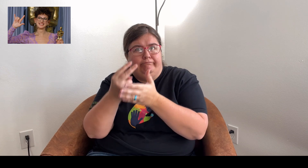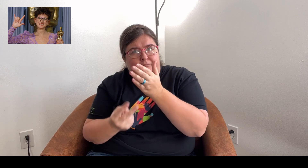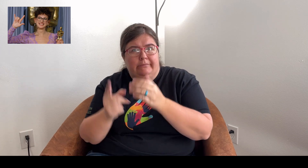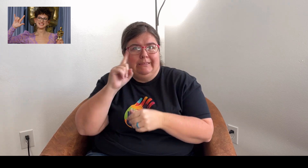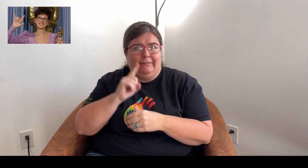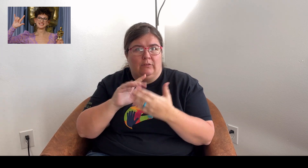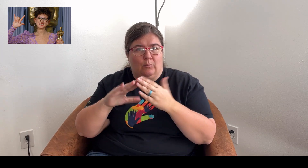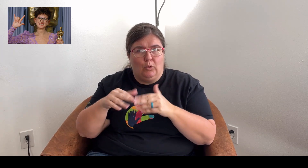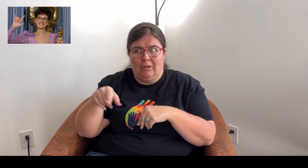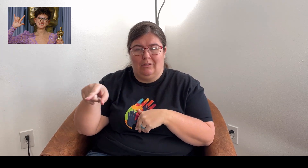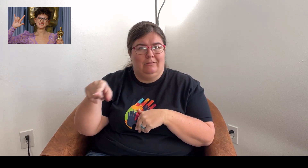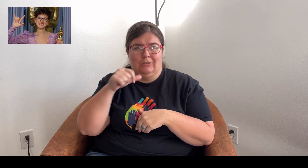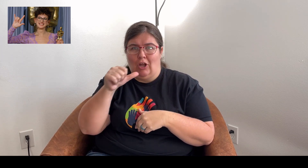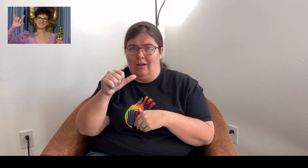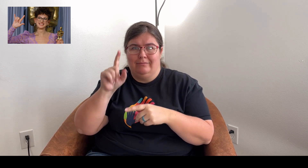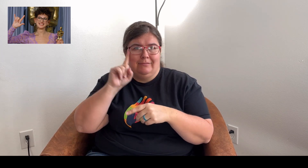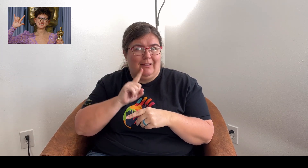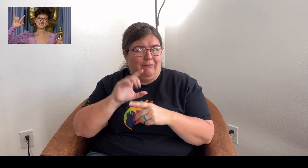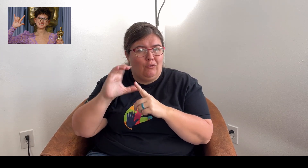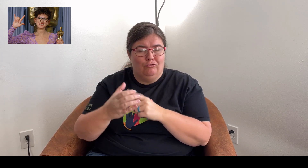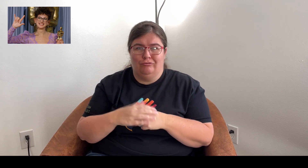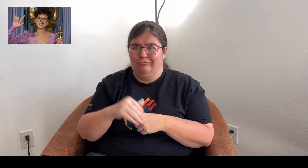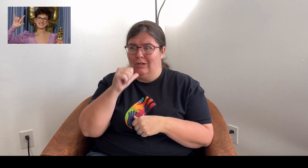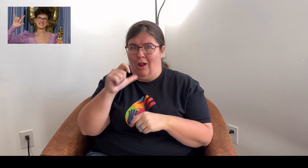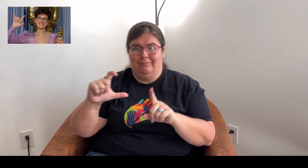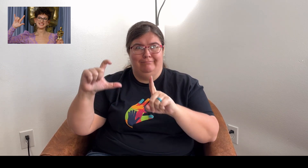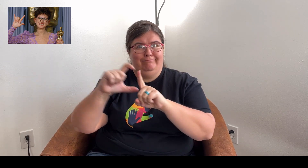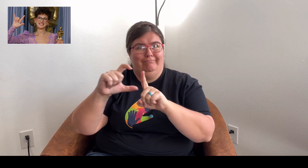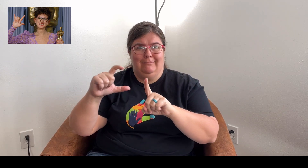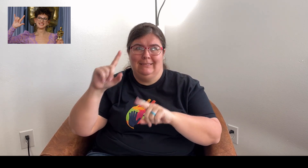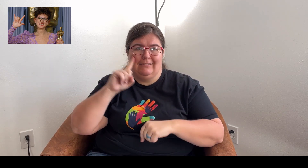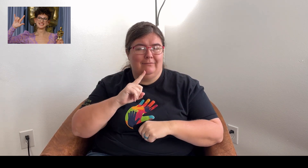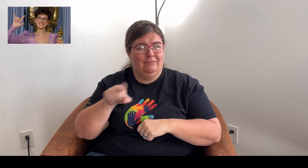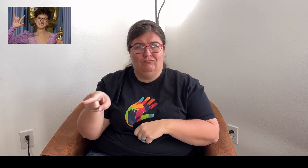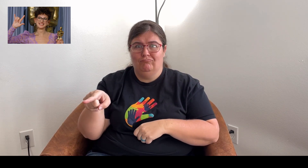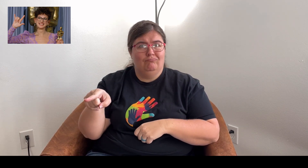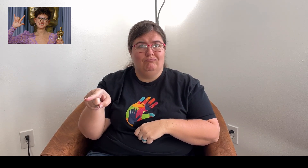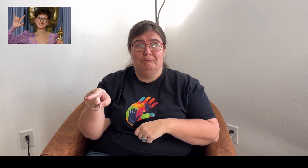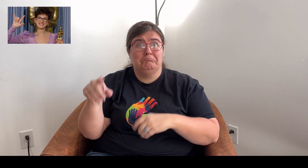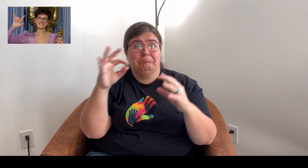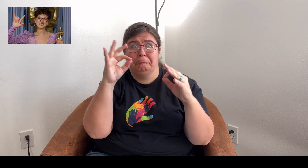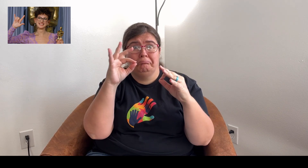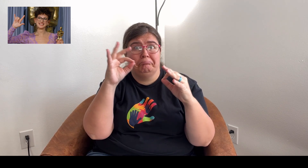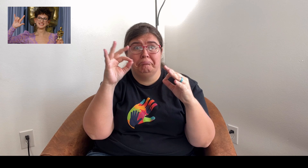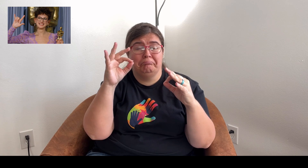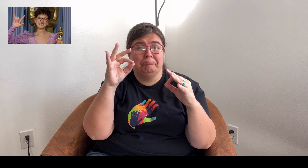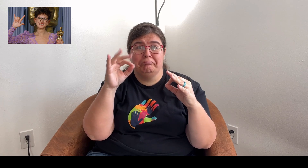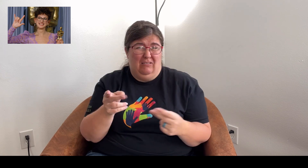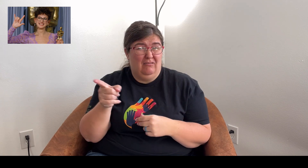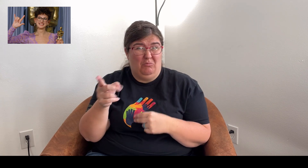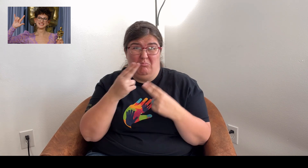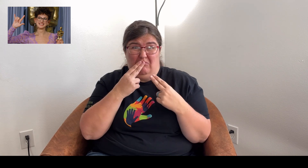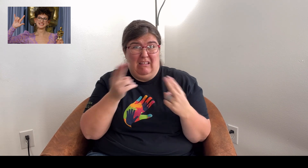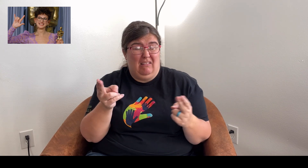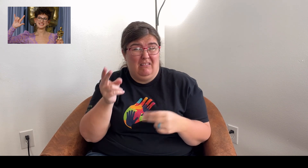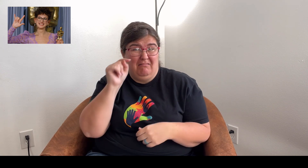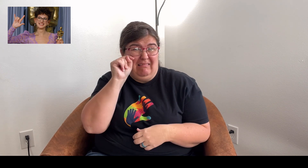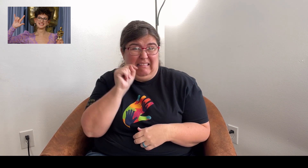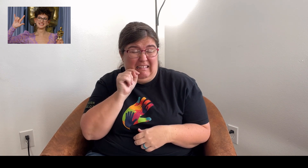but she didn't grow up immersed in the Deaf world. She didn't know Deaf culture, she didn't identify as "big-D" Deaf, she didn't know about any of this.